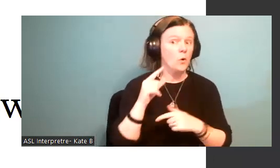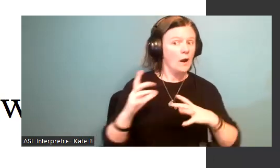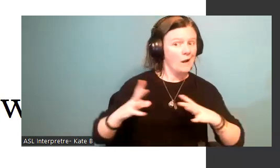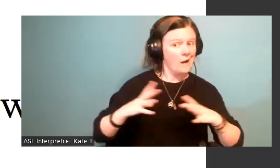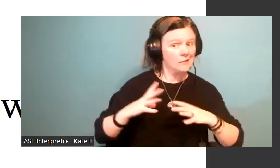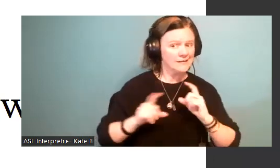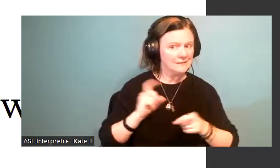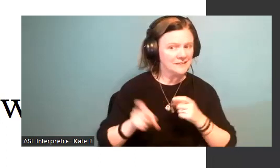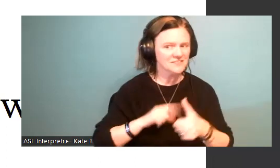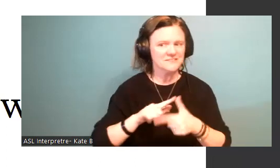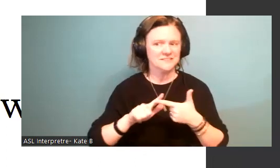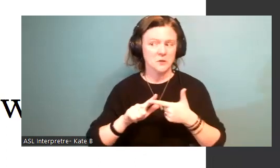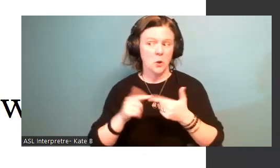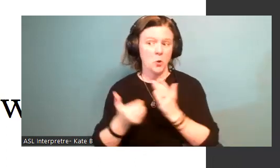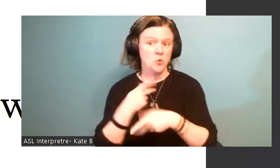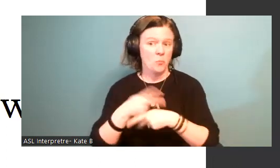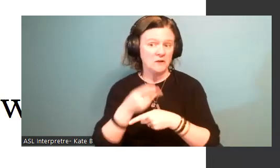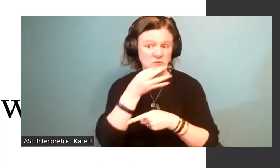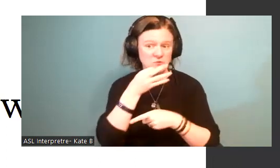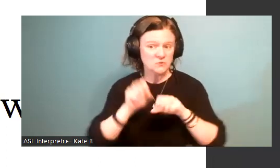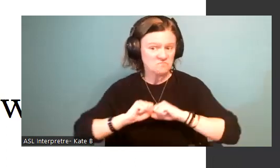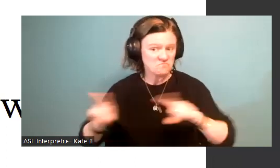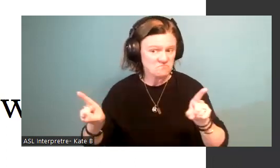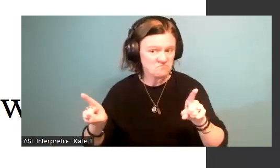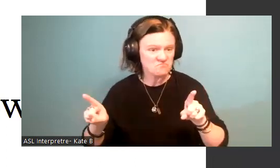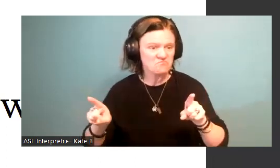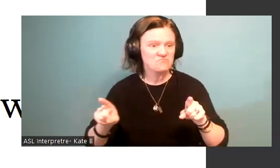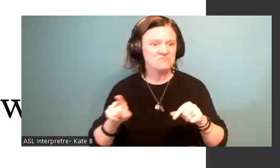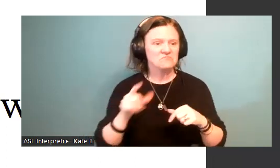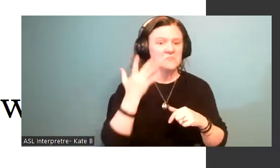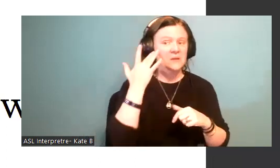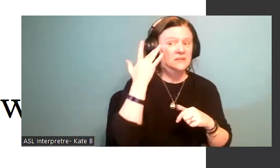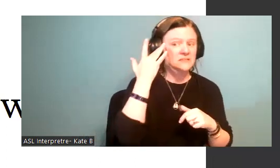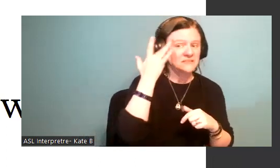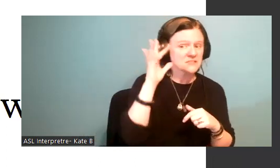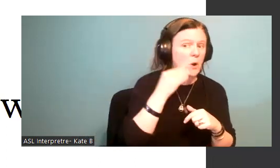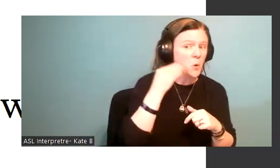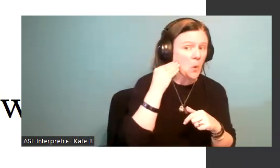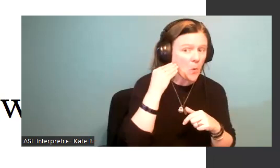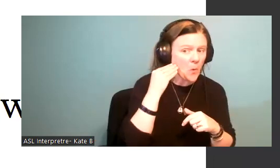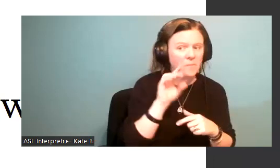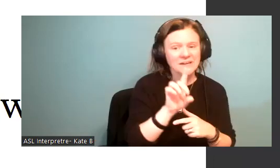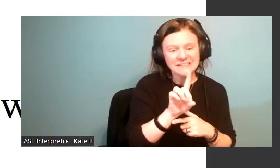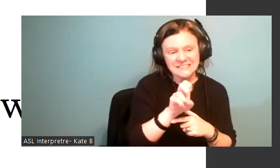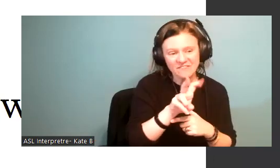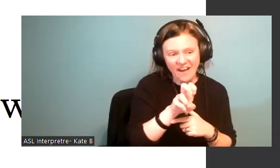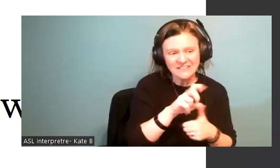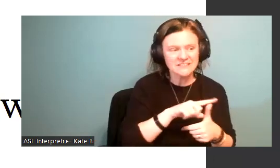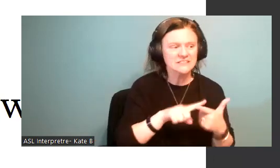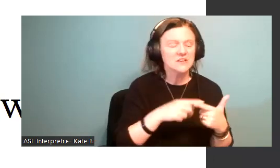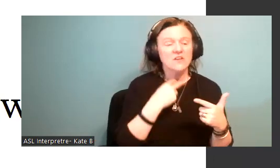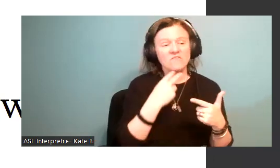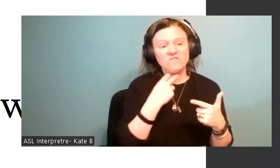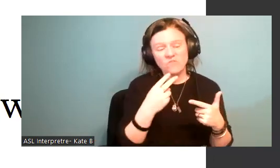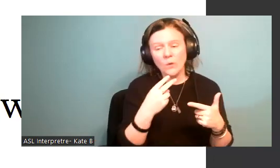partnering on December 14, a couple of weeks from